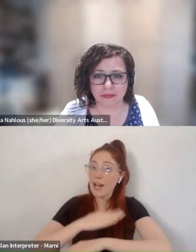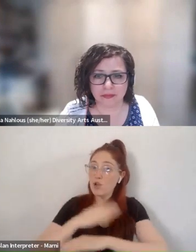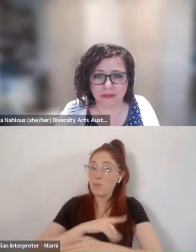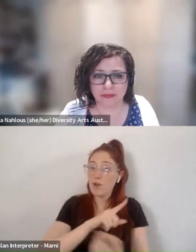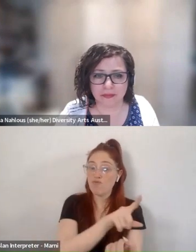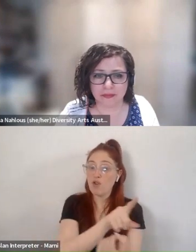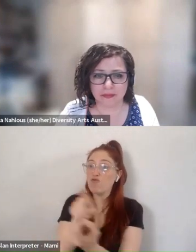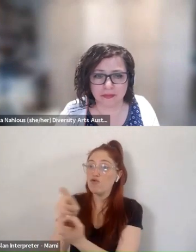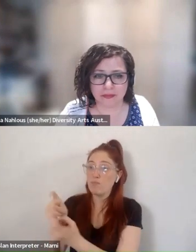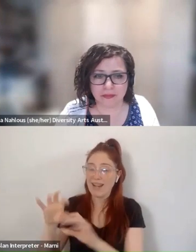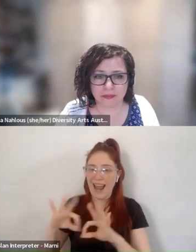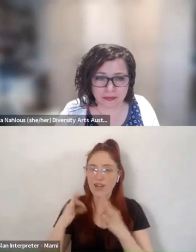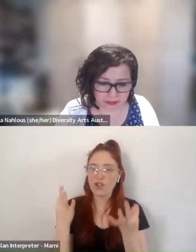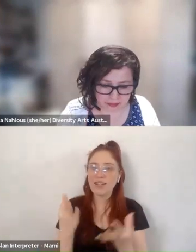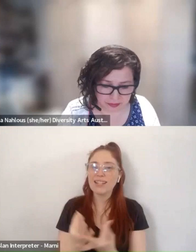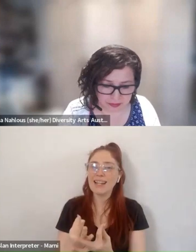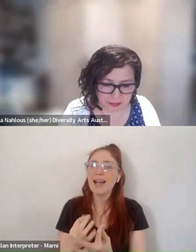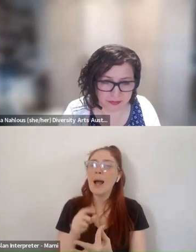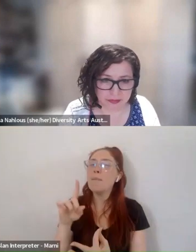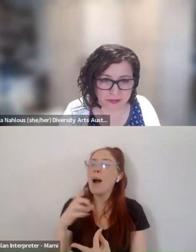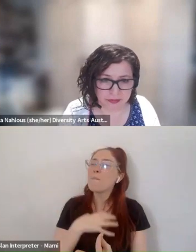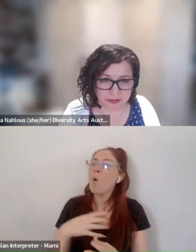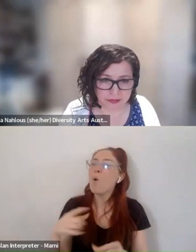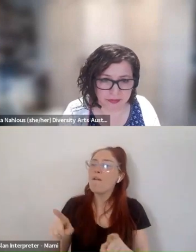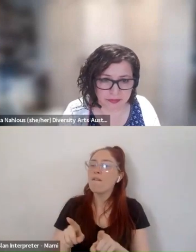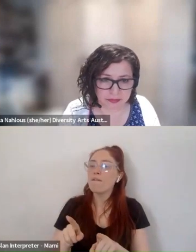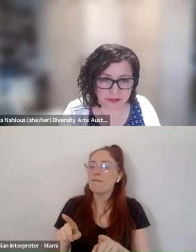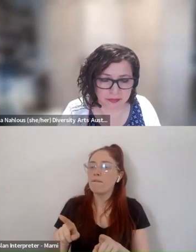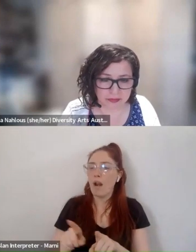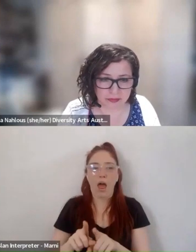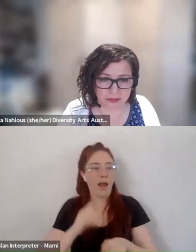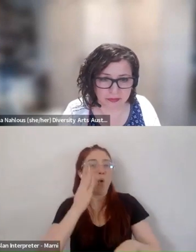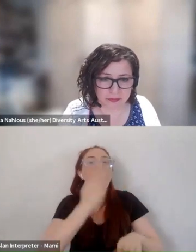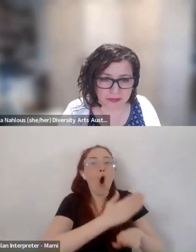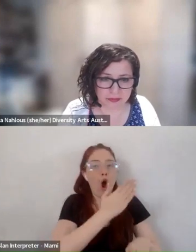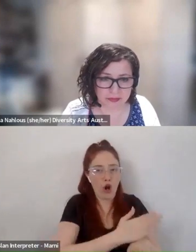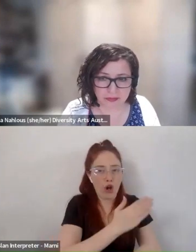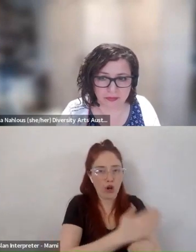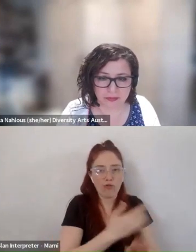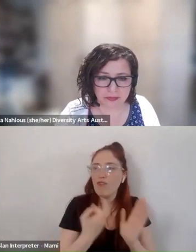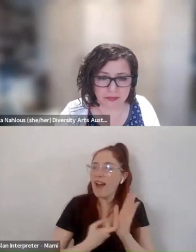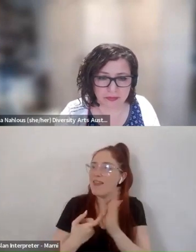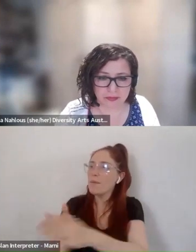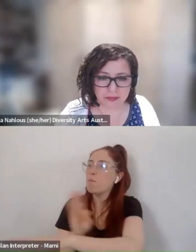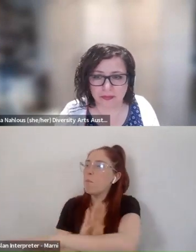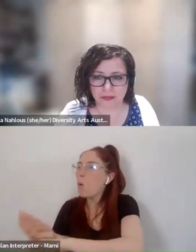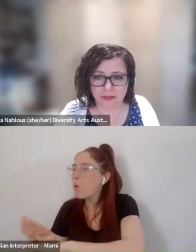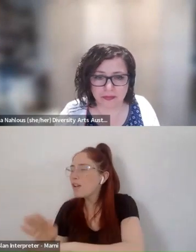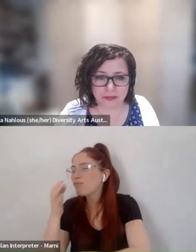for employment predominantly not for boards. Occasionally, it's for boards, but not particularly, it's for